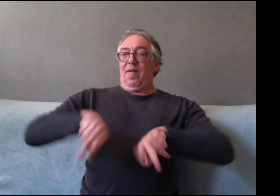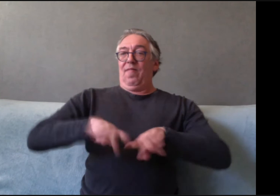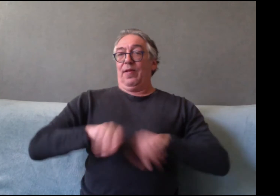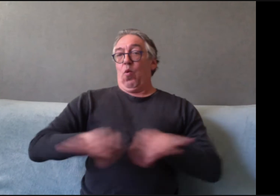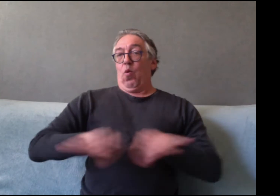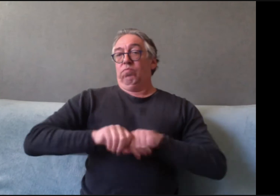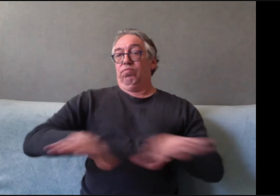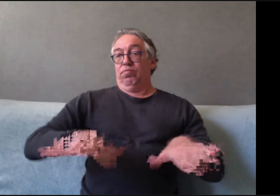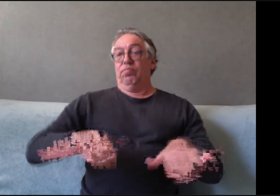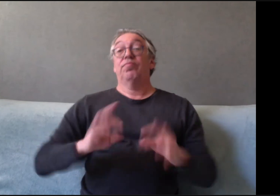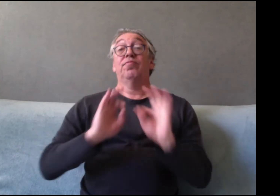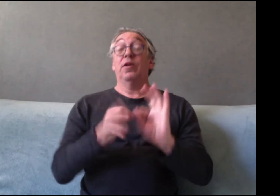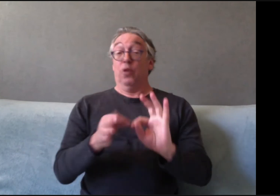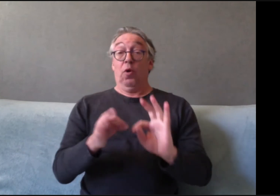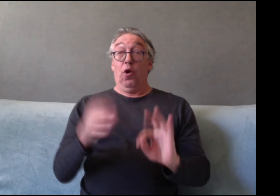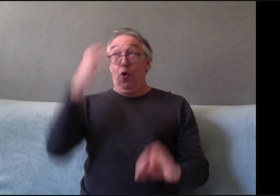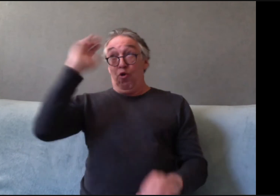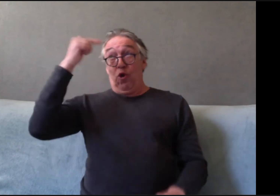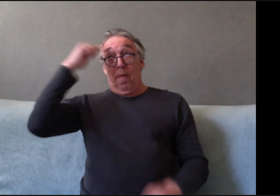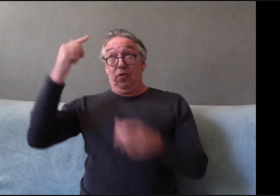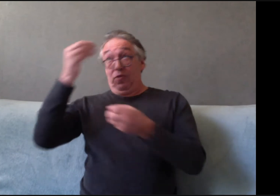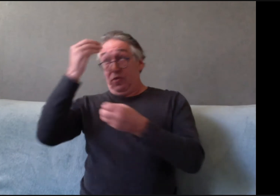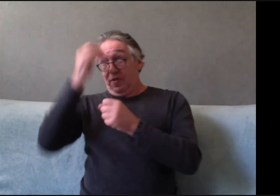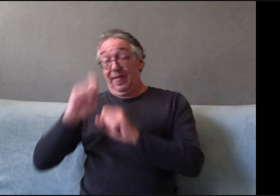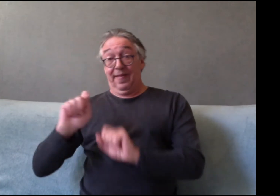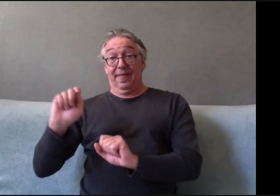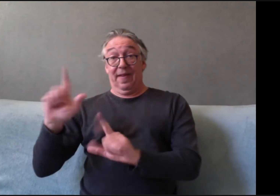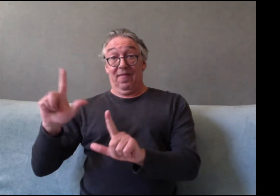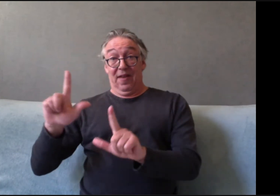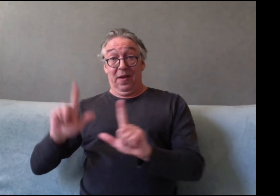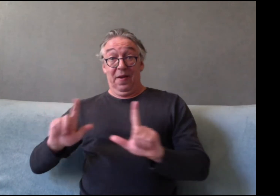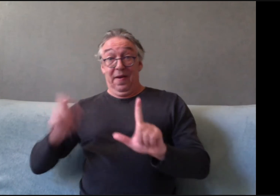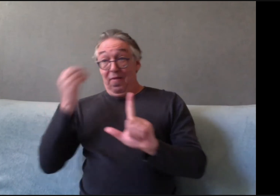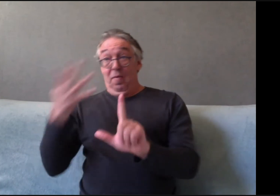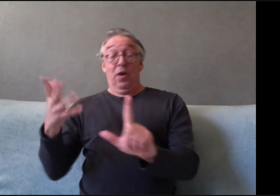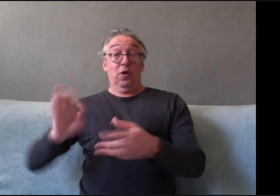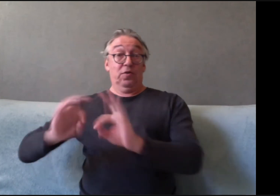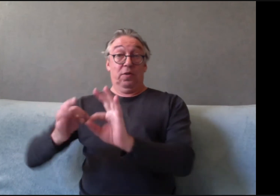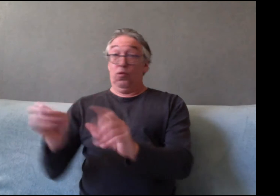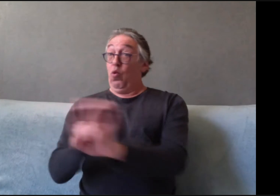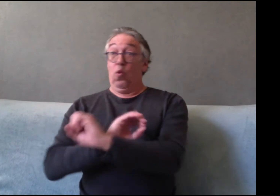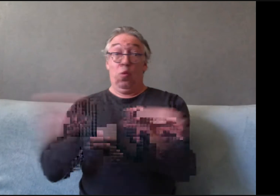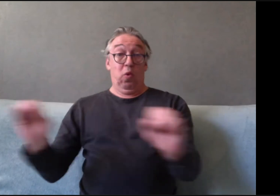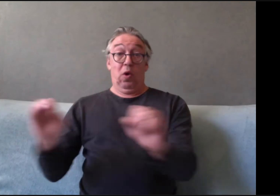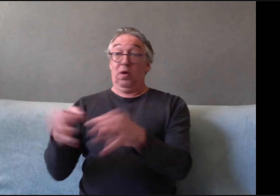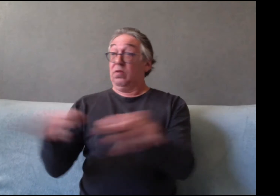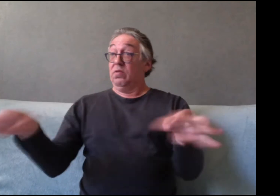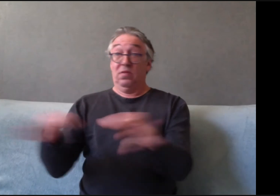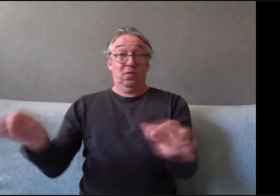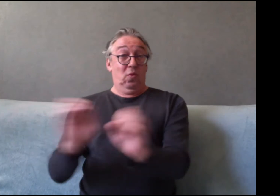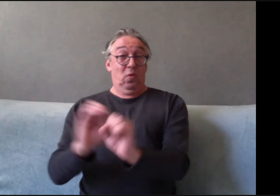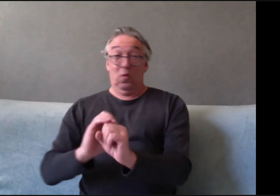Currently, the active complaints has made possible to solve it.